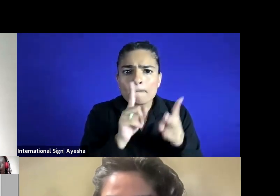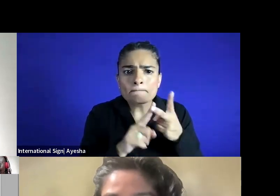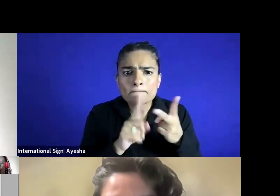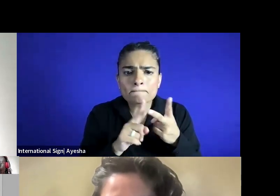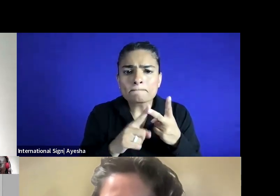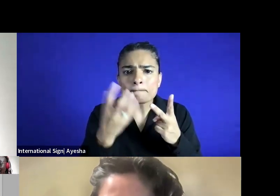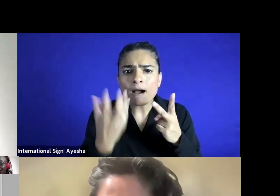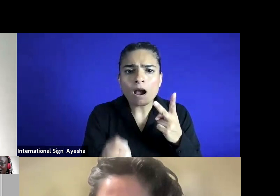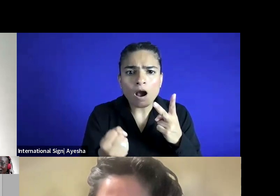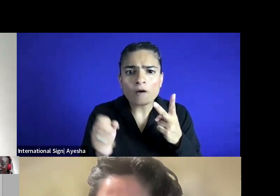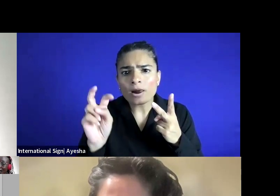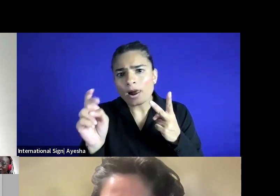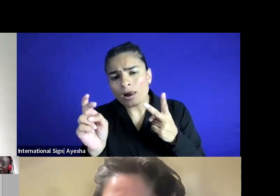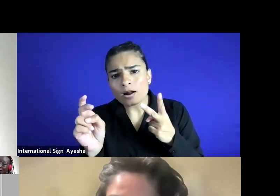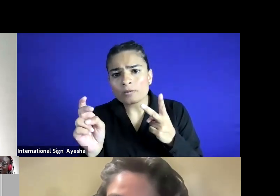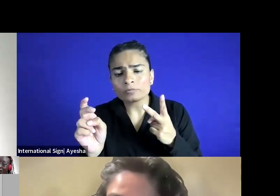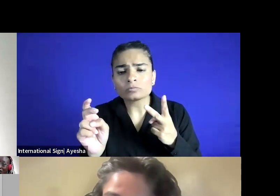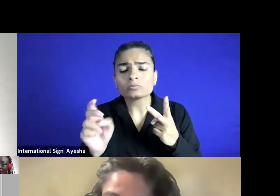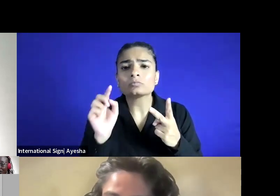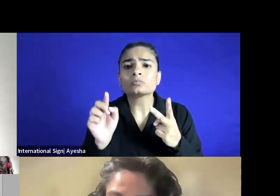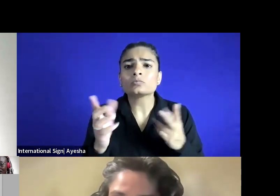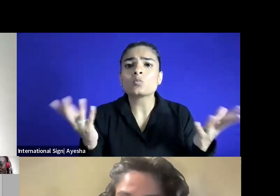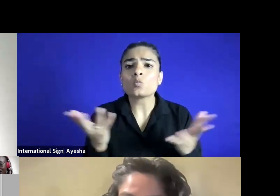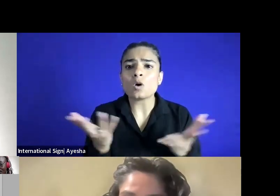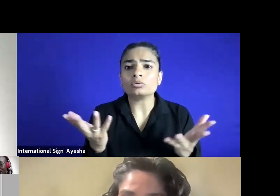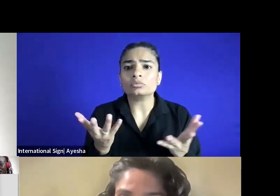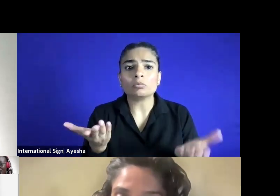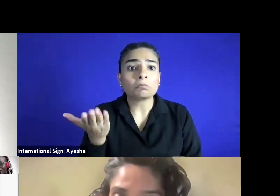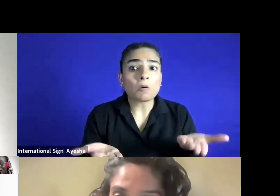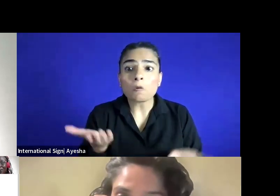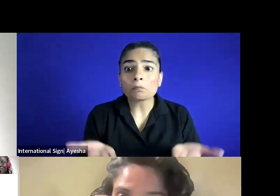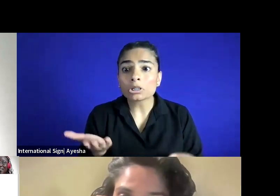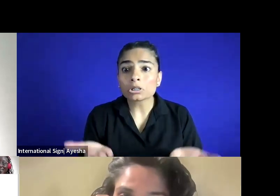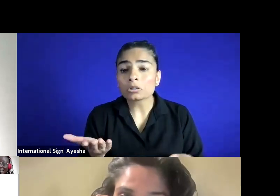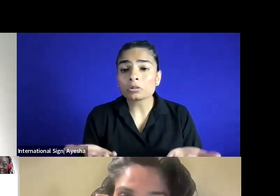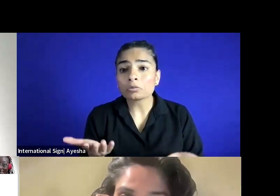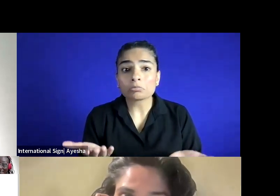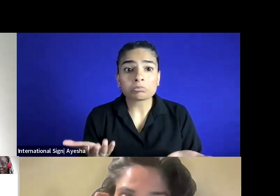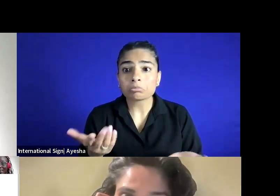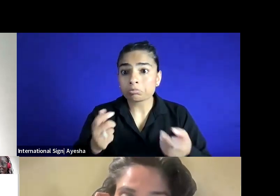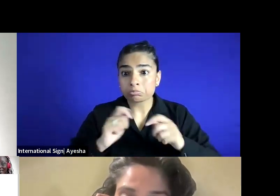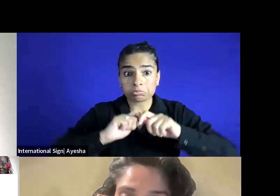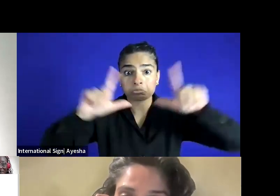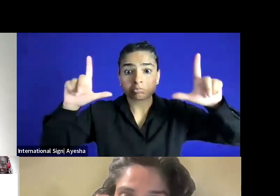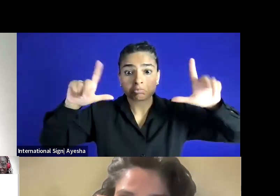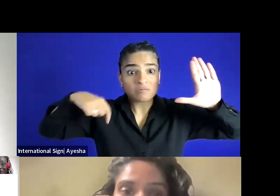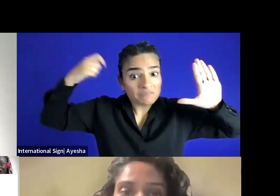which will be let's say if this session is filled. So it's Arabic and it's fill